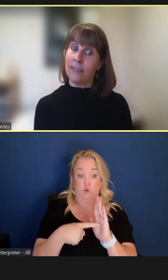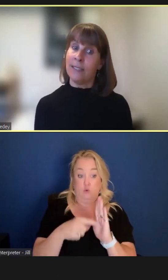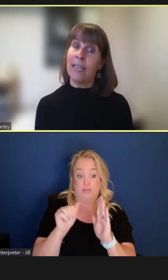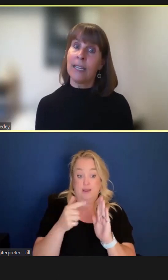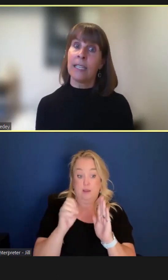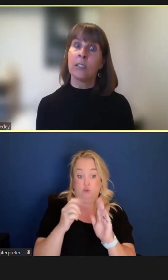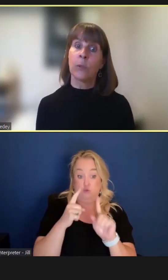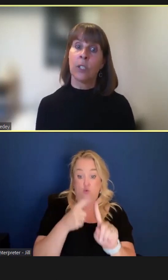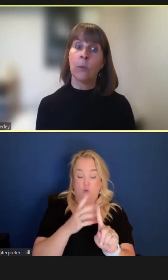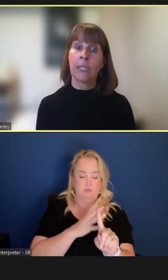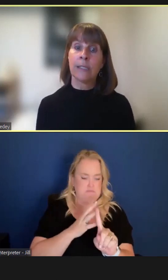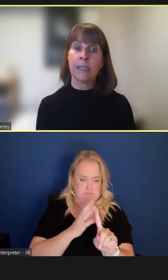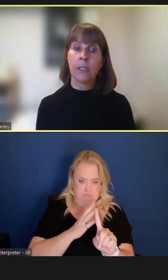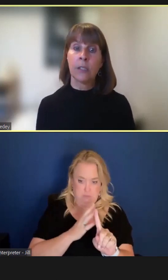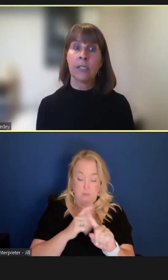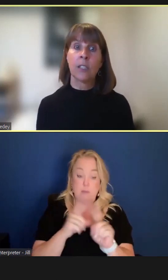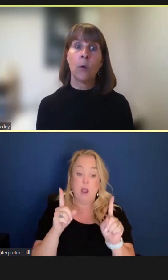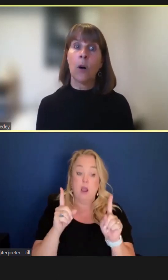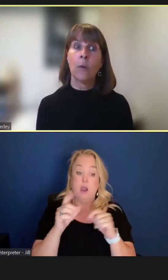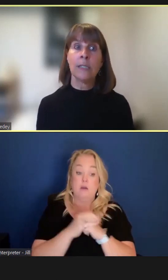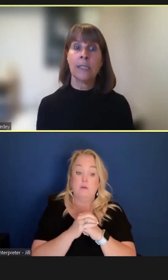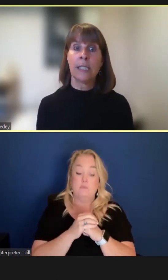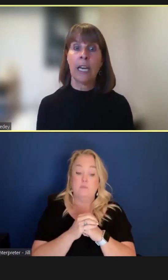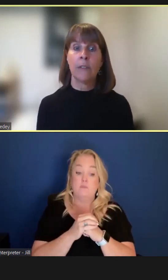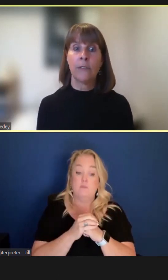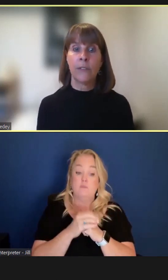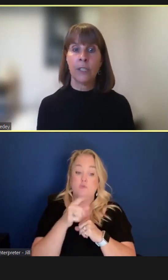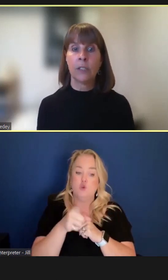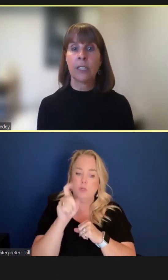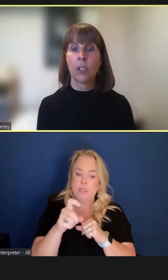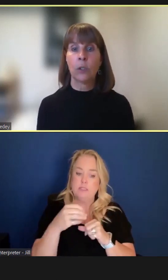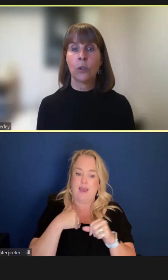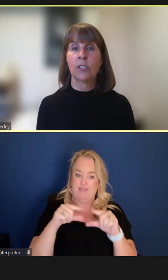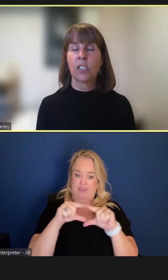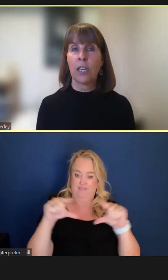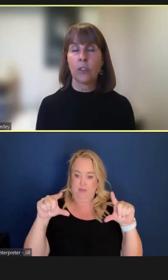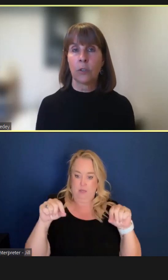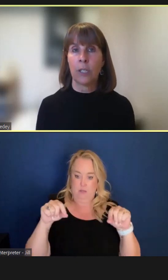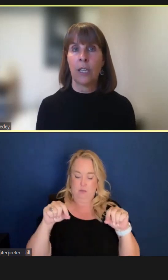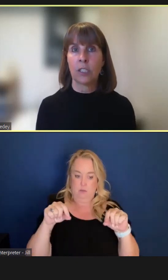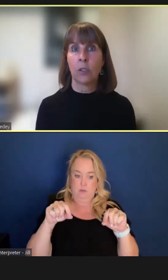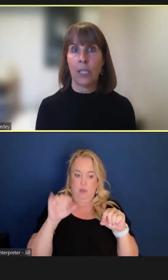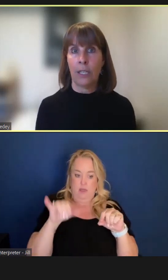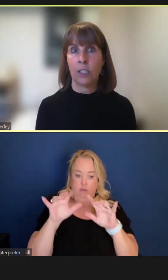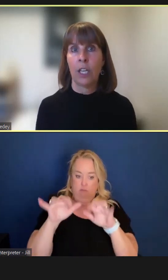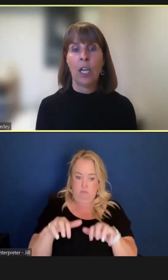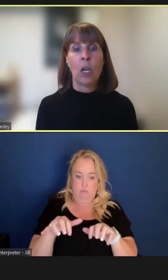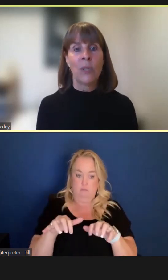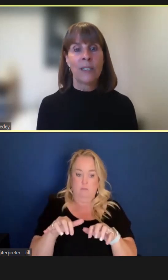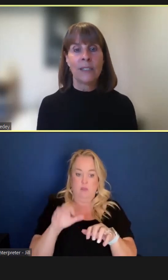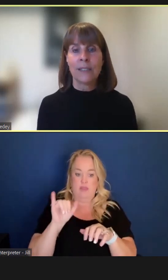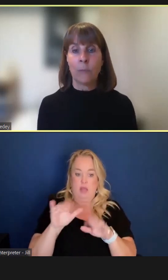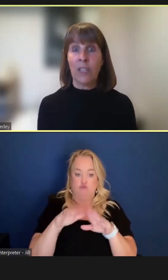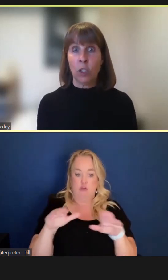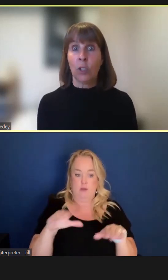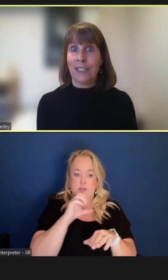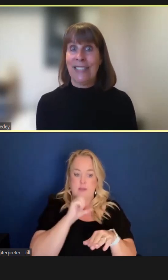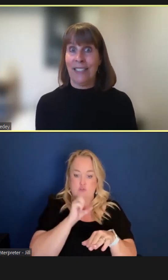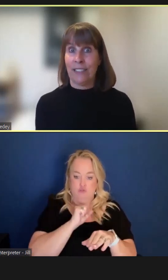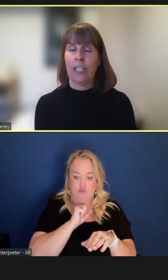that case what you want to consider is that you always need to have a field that includes the child's chronological age because when they took the test